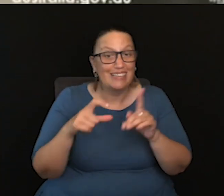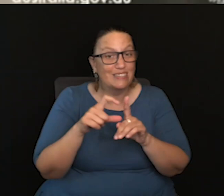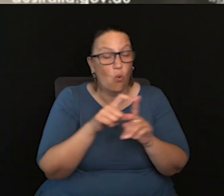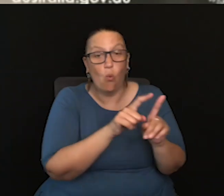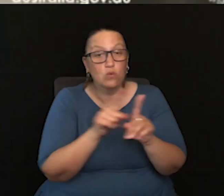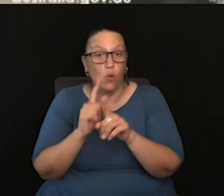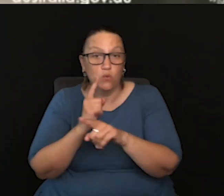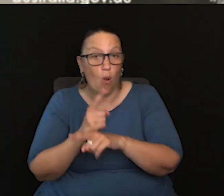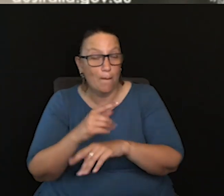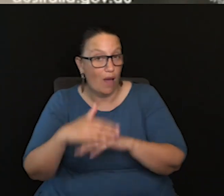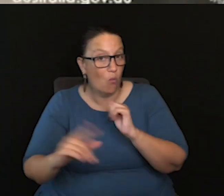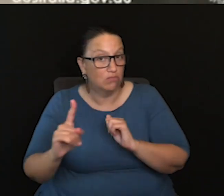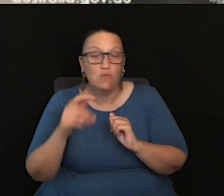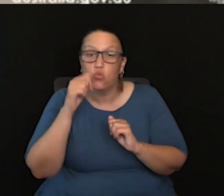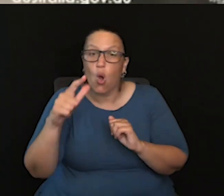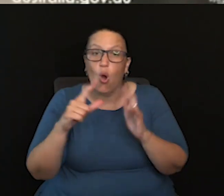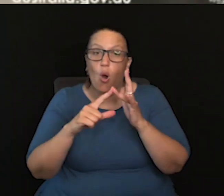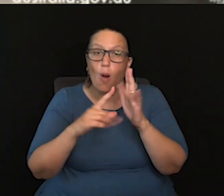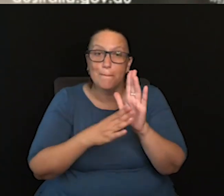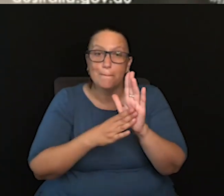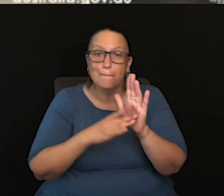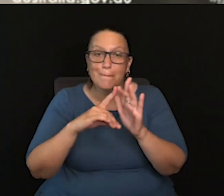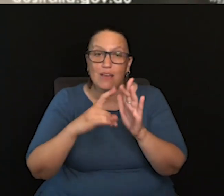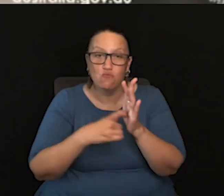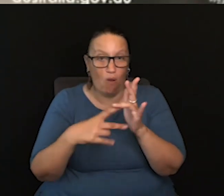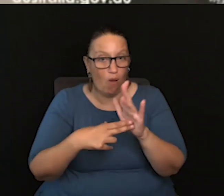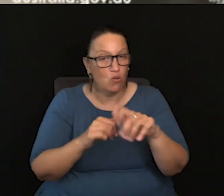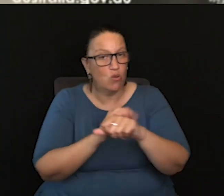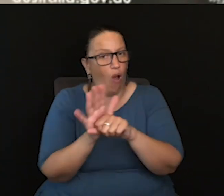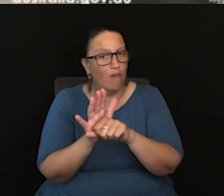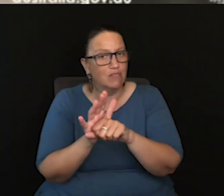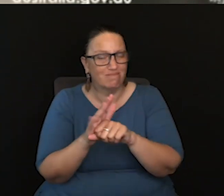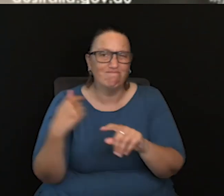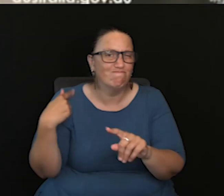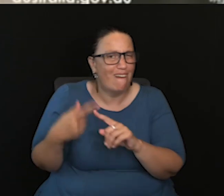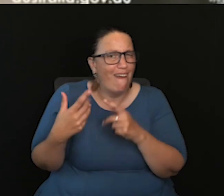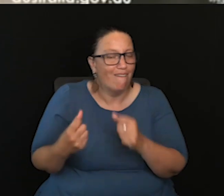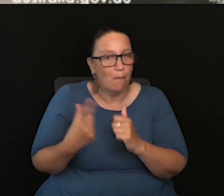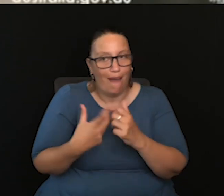both the emerging Omicron variant and the evidence and understanding of knowledge.